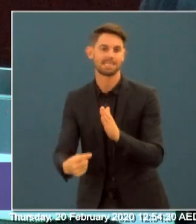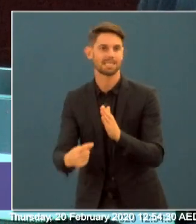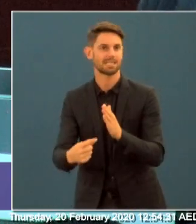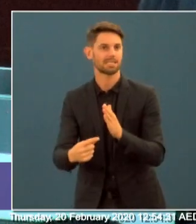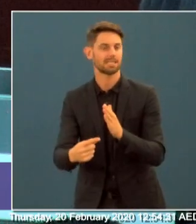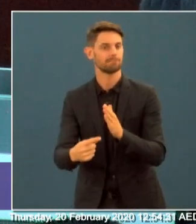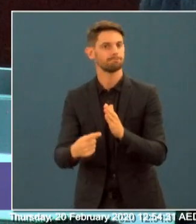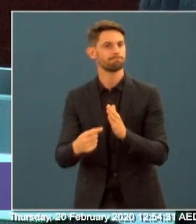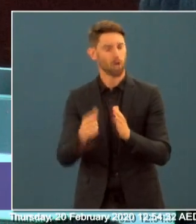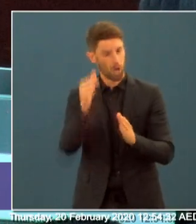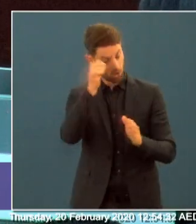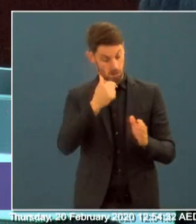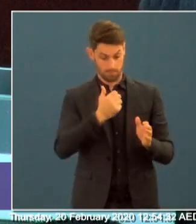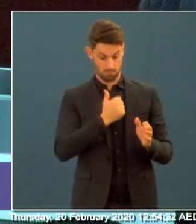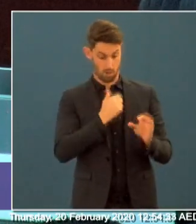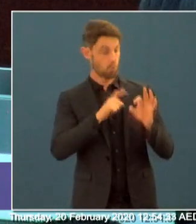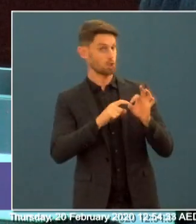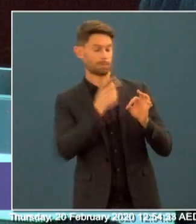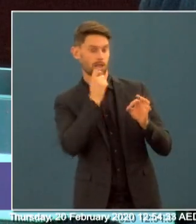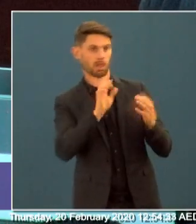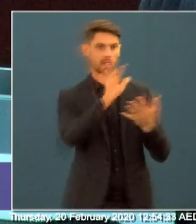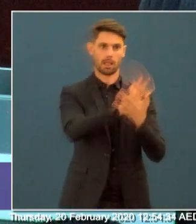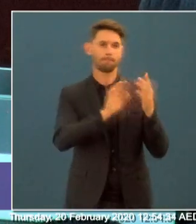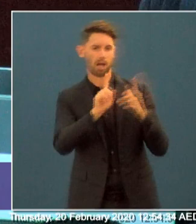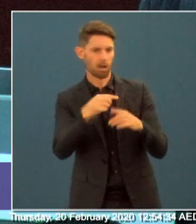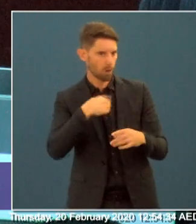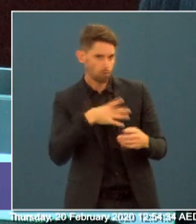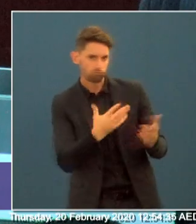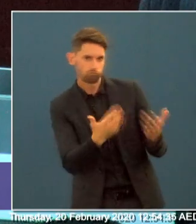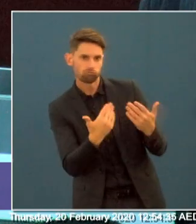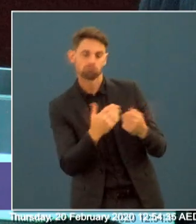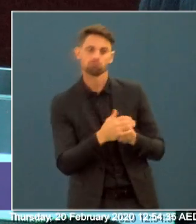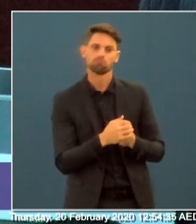Sorry again. That's quite a long question. I'm trying to pick up some of the evidence that we heard yesterday